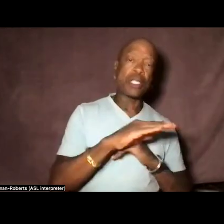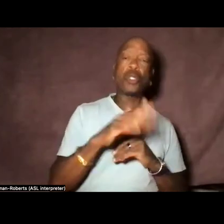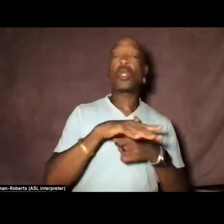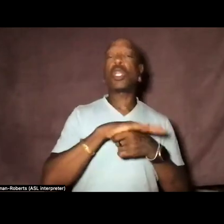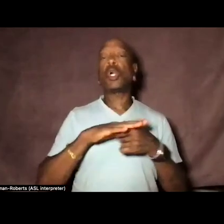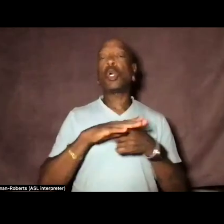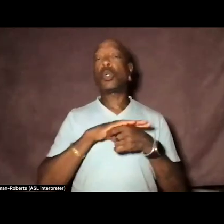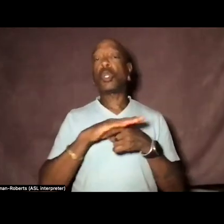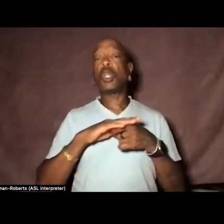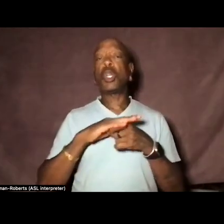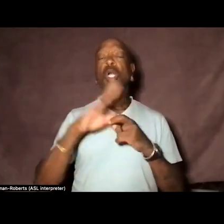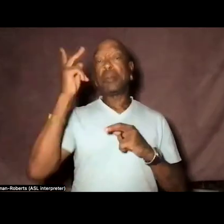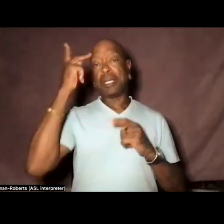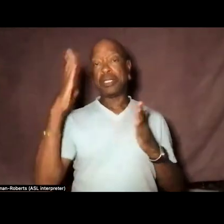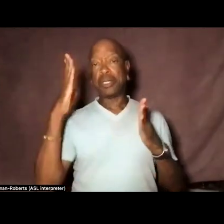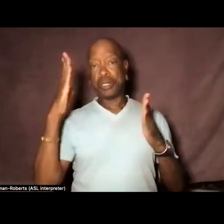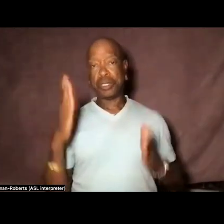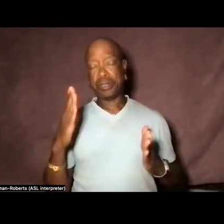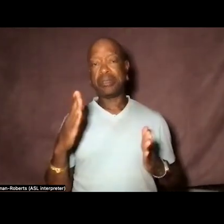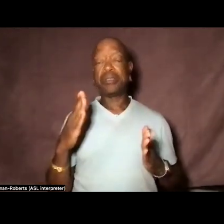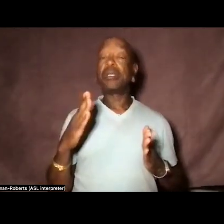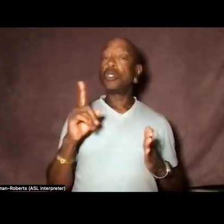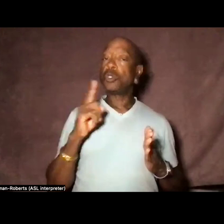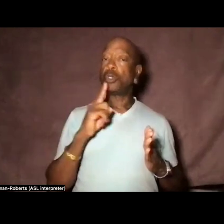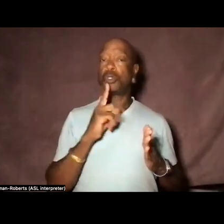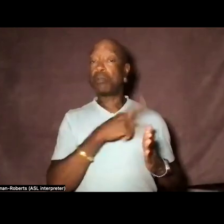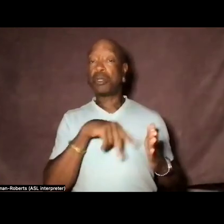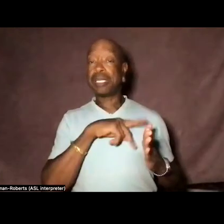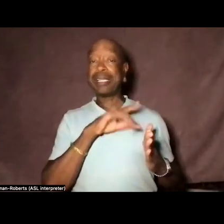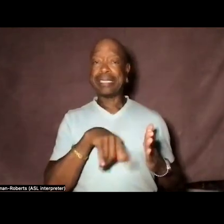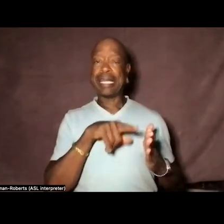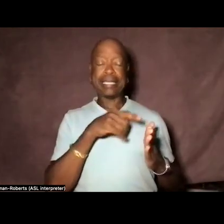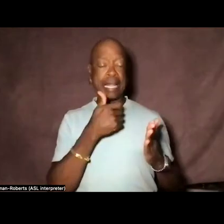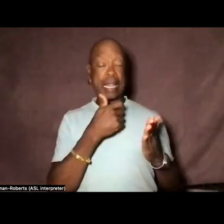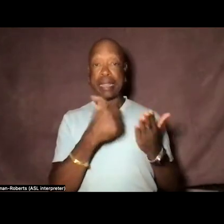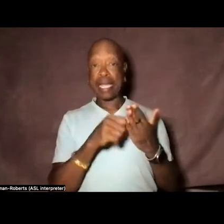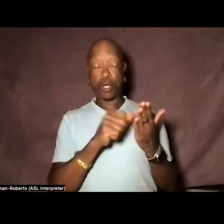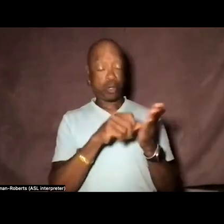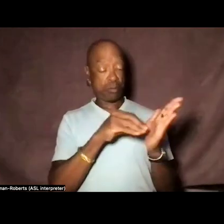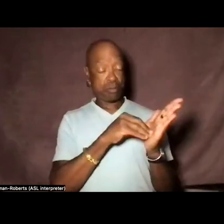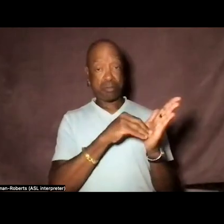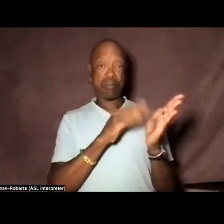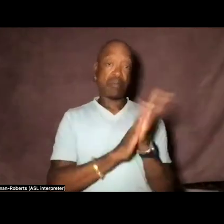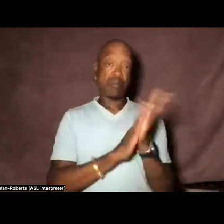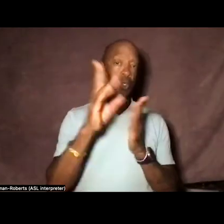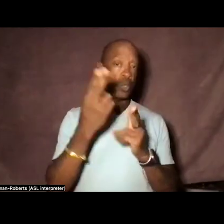personalize the letter and there are lots of information there that we our team spent a long